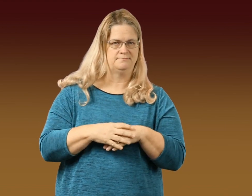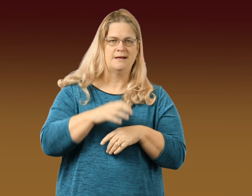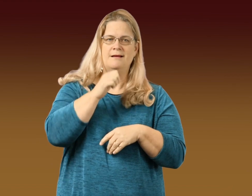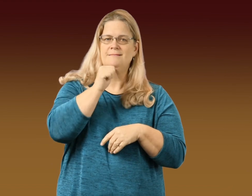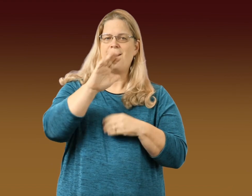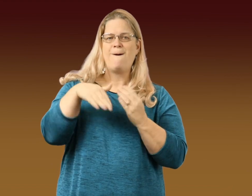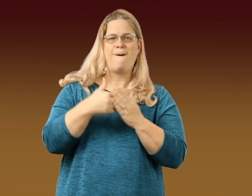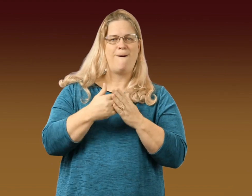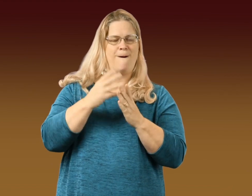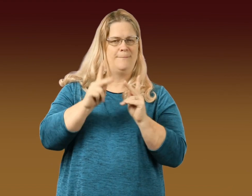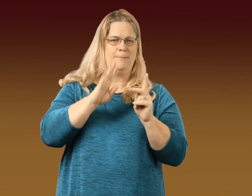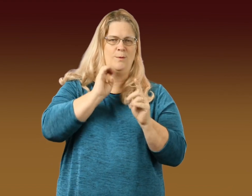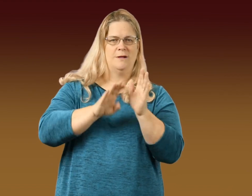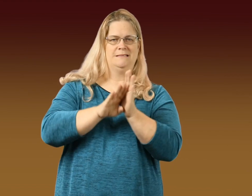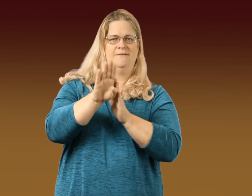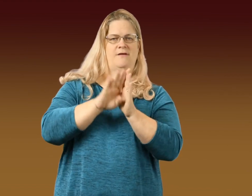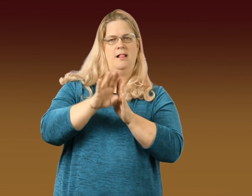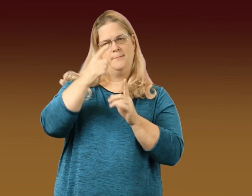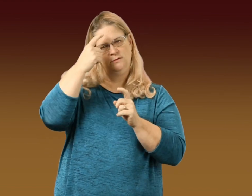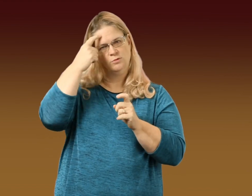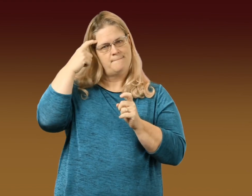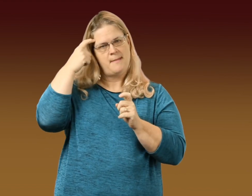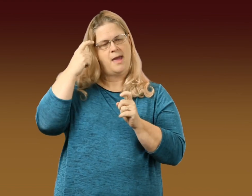Not all people will develop traumatic responses.